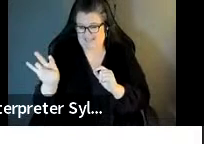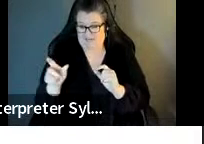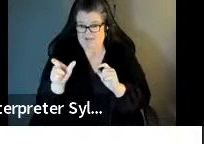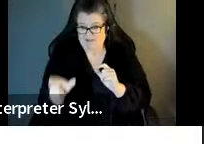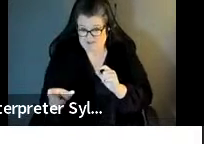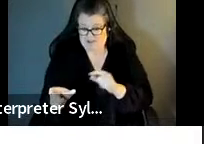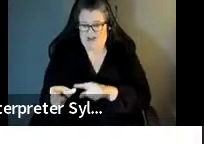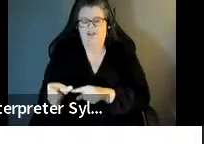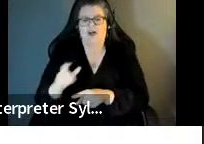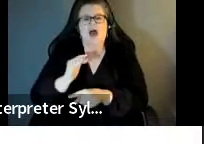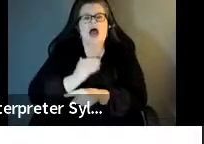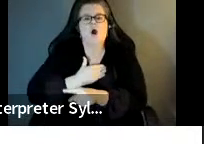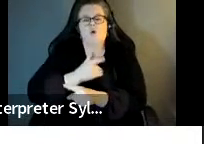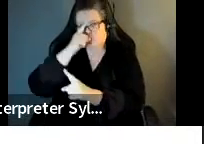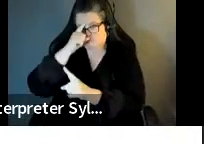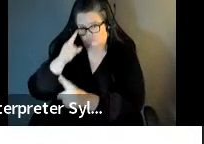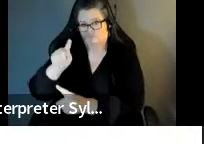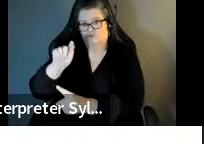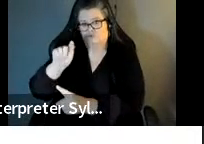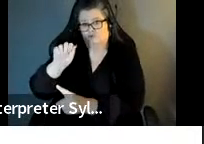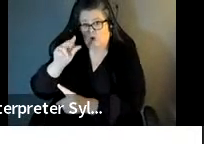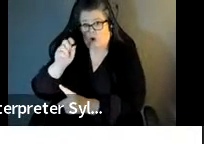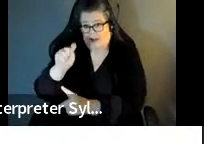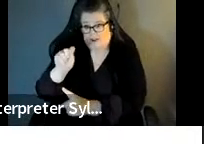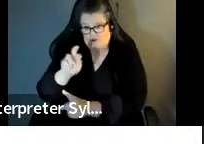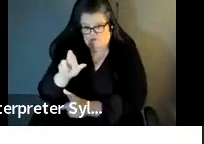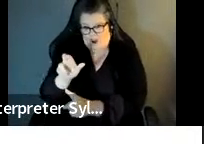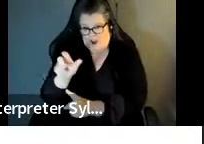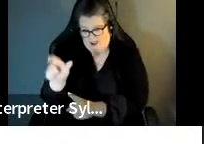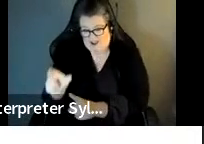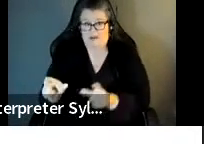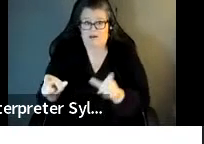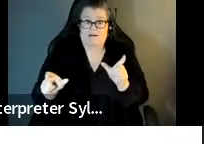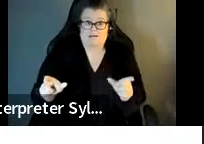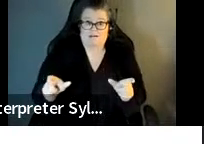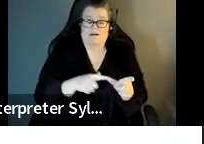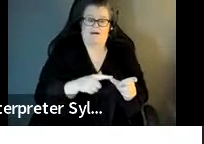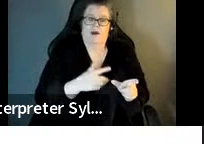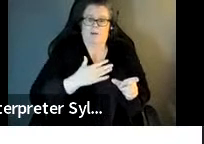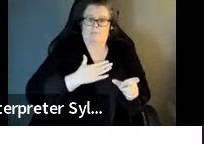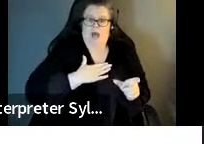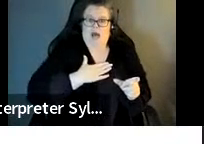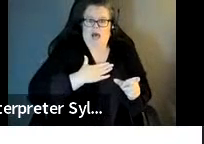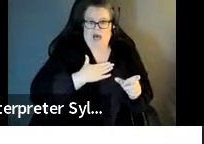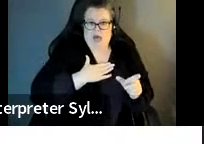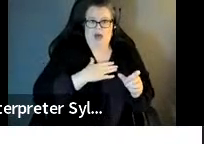This is what we would have ideally liked to achieve in a study sample.